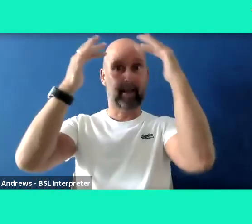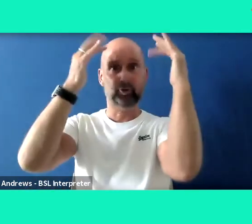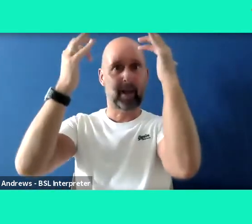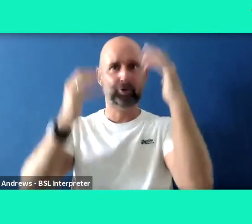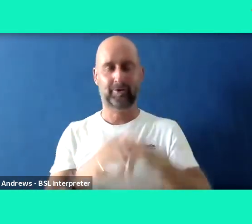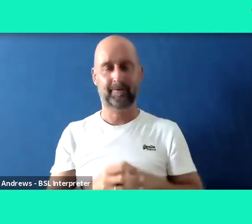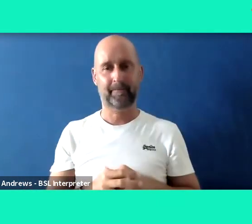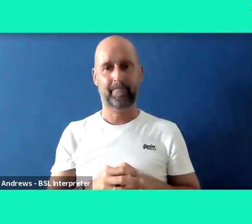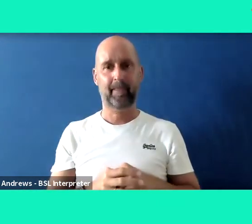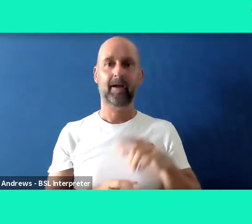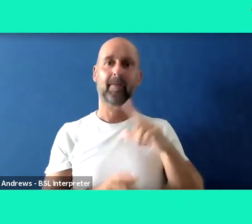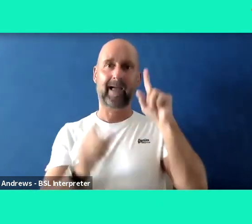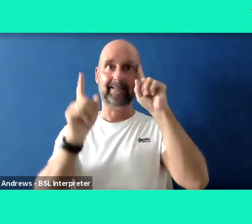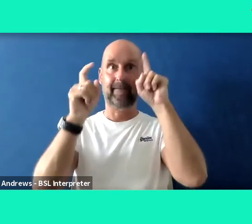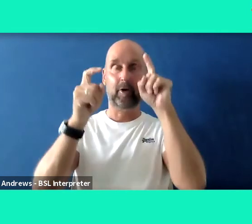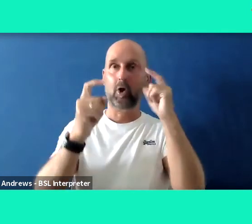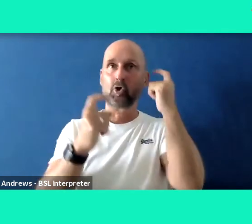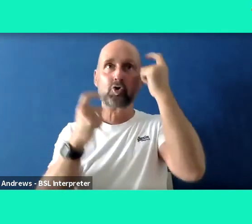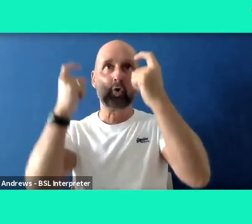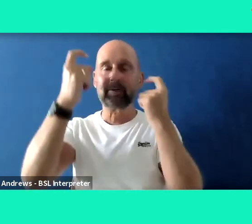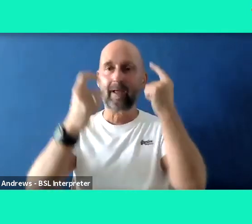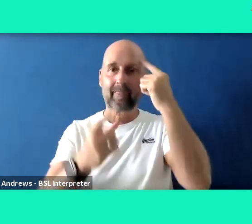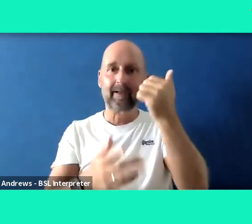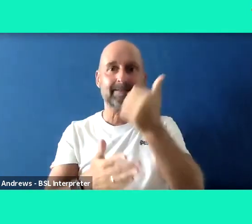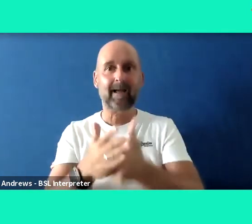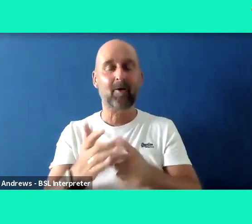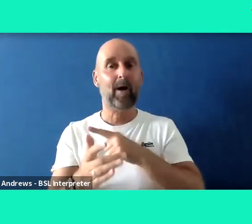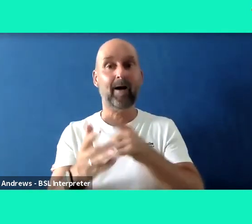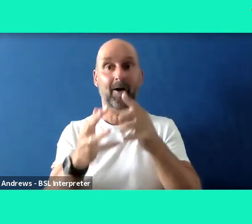innovative, curious thinking happens and henceforth the growth of humanity.